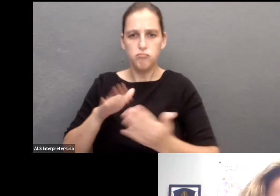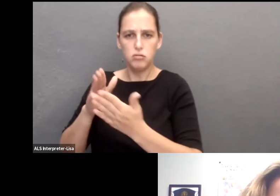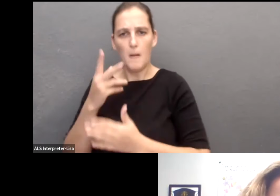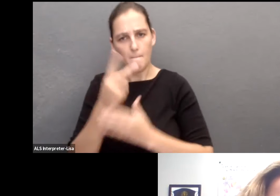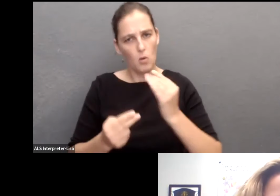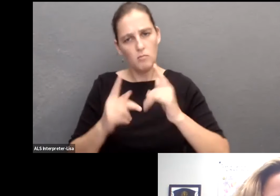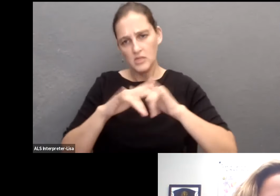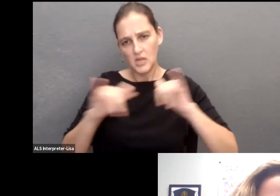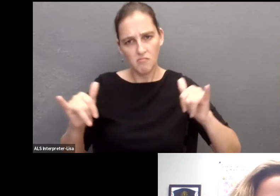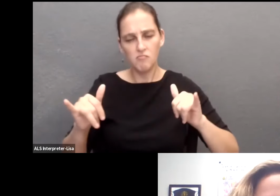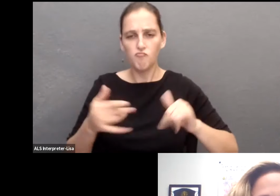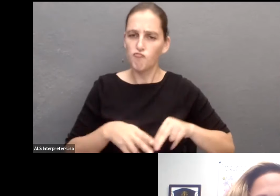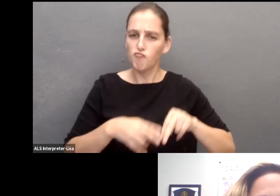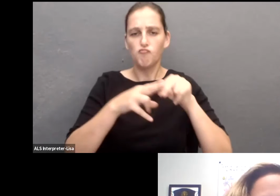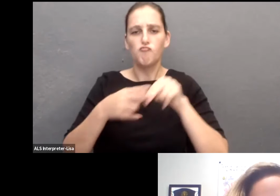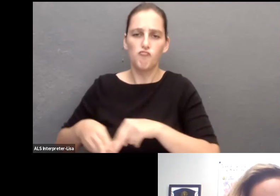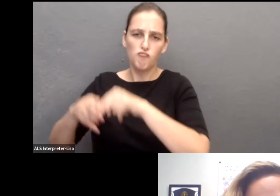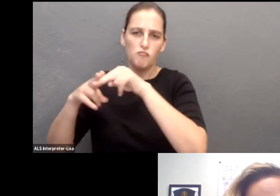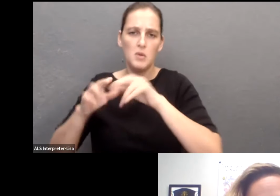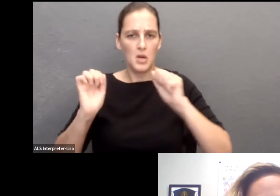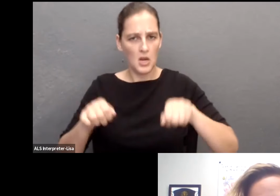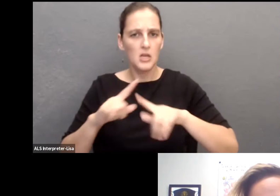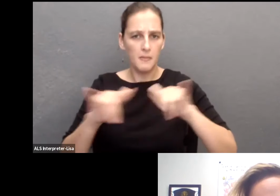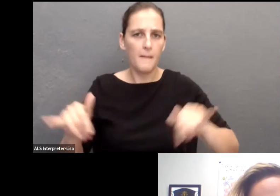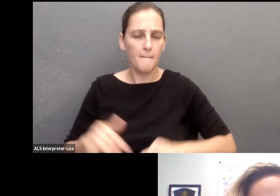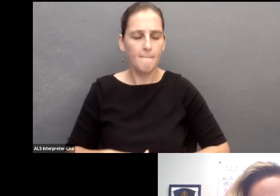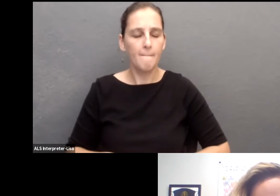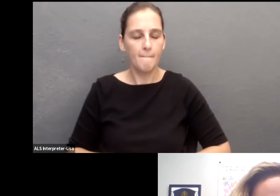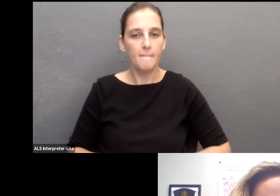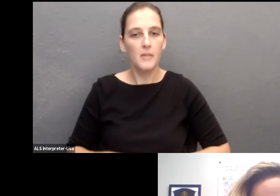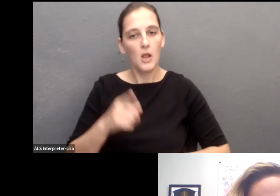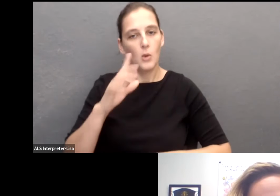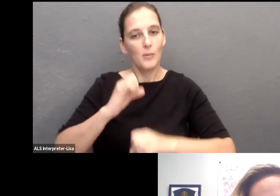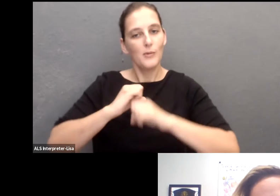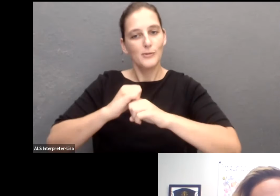against them just the same, and then you'll be protected for, for the winter and what lies